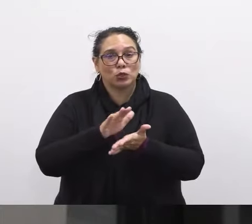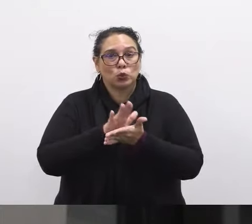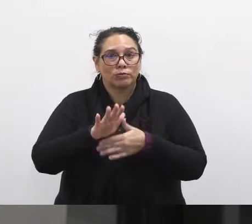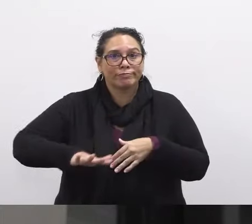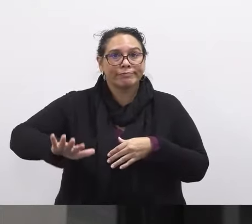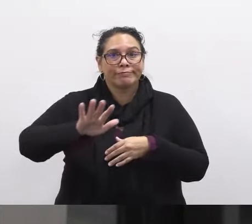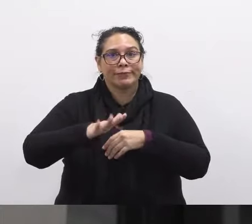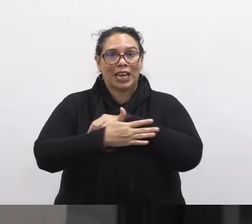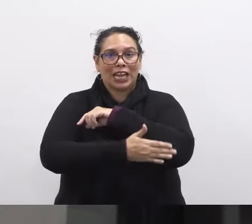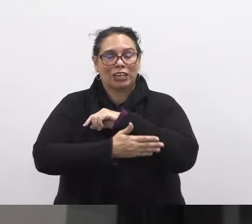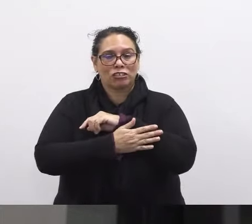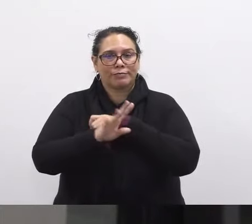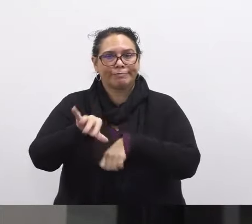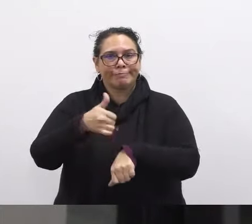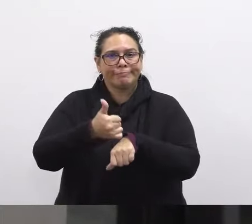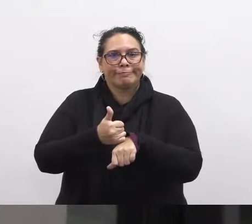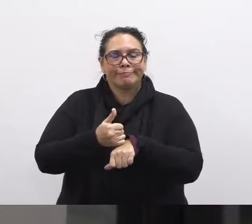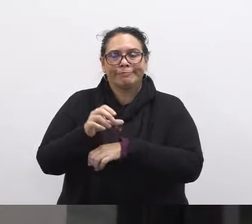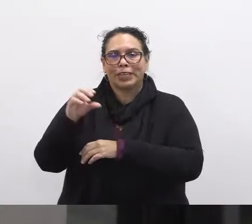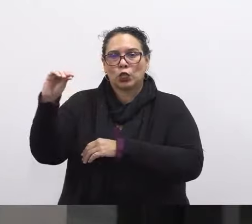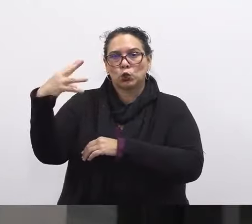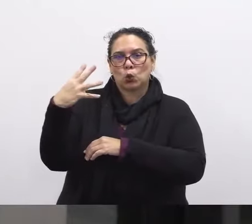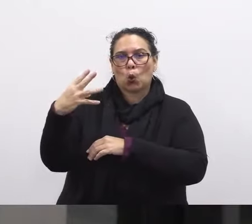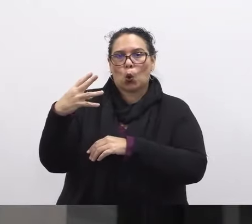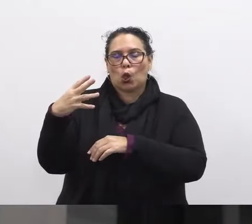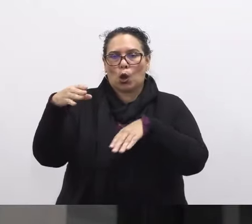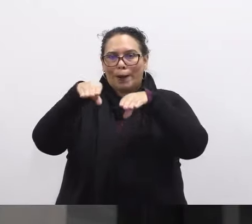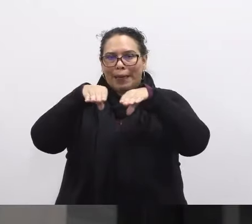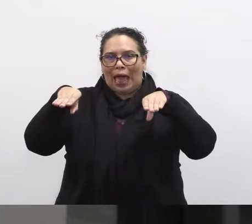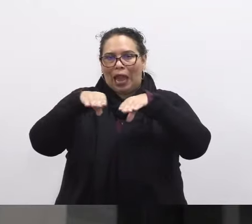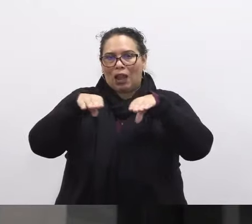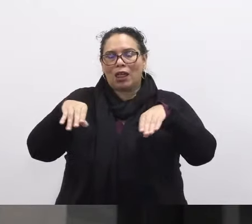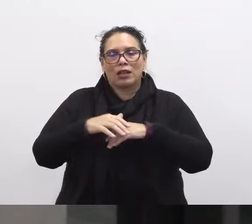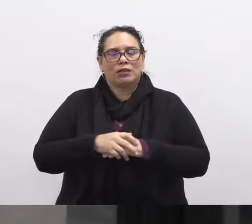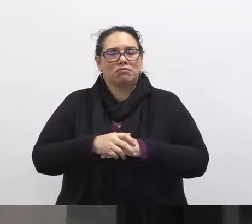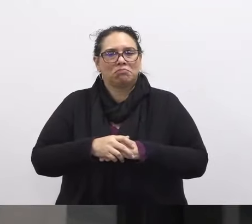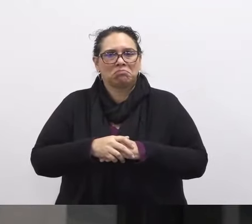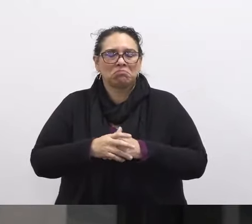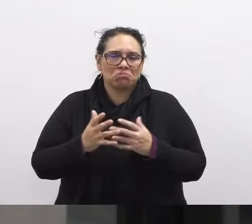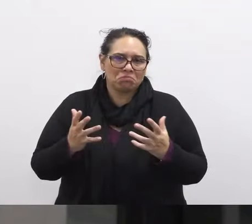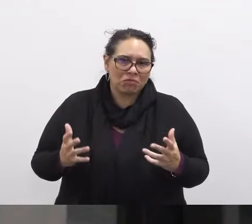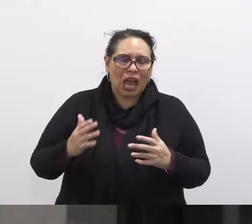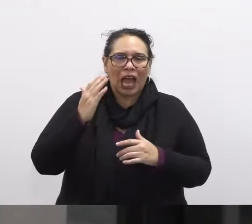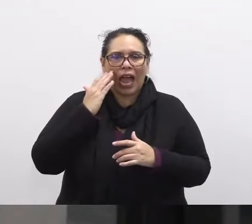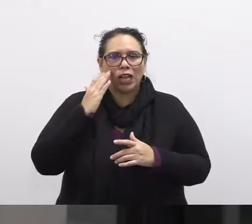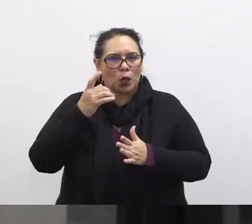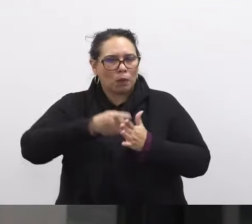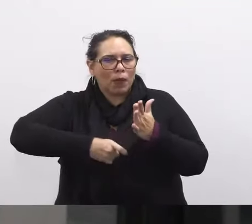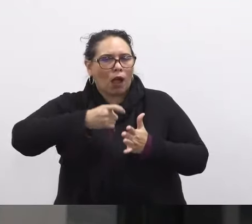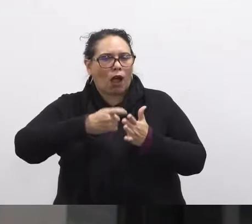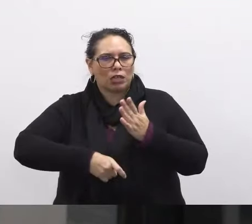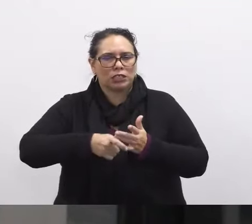have installed solar panels. There isn't any doubt that LBUSD will incur costs in transitioning to renewable energy.